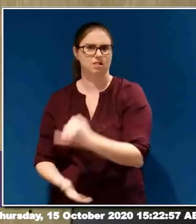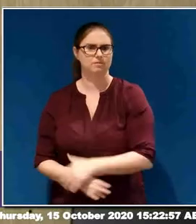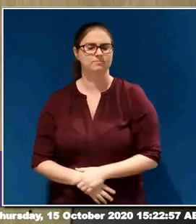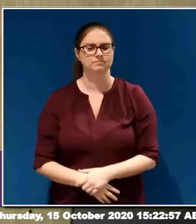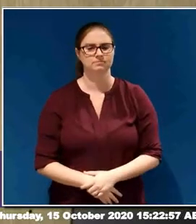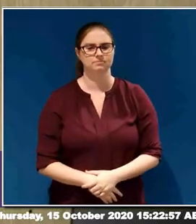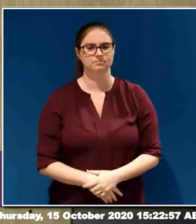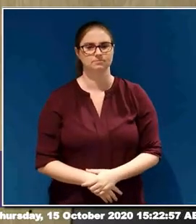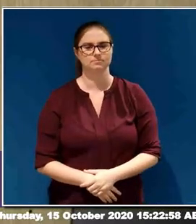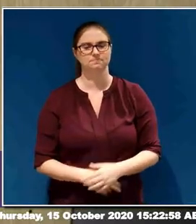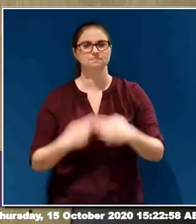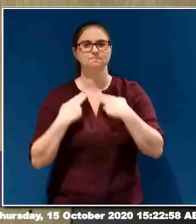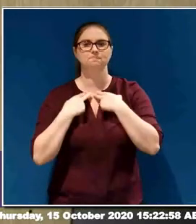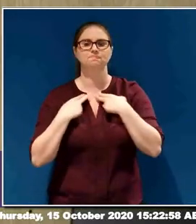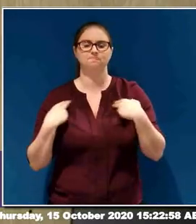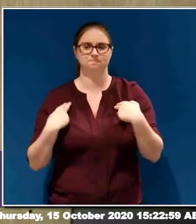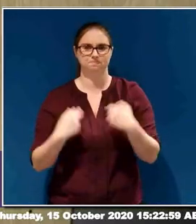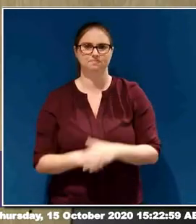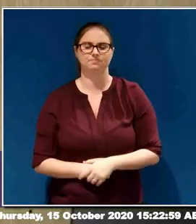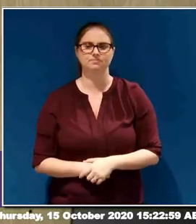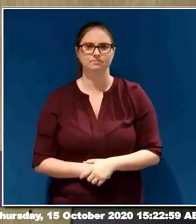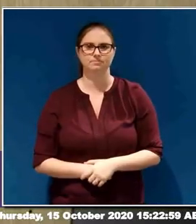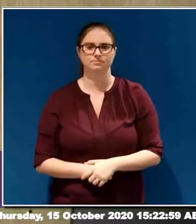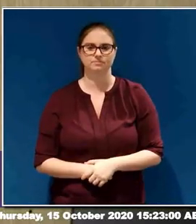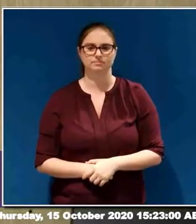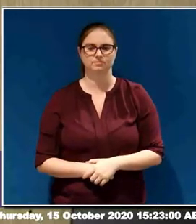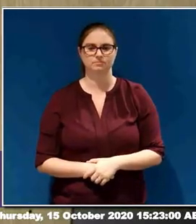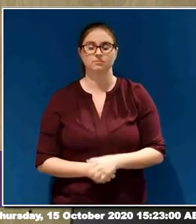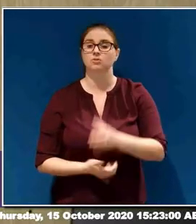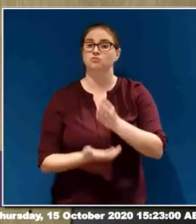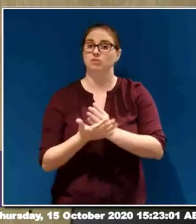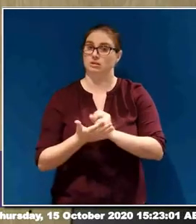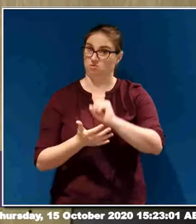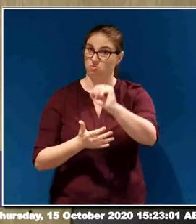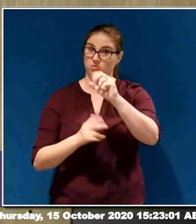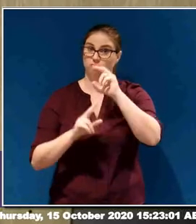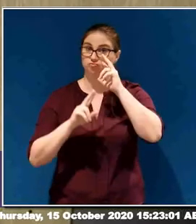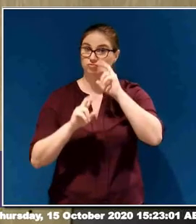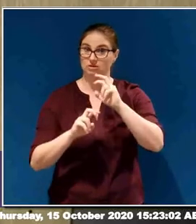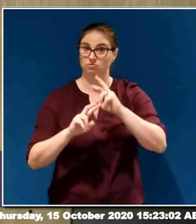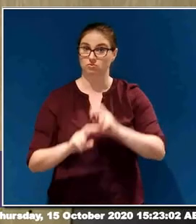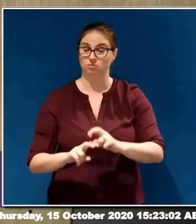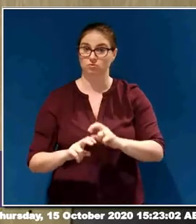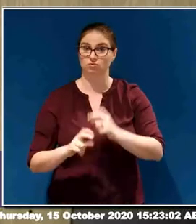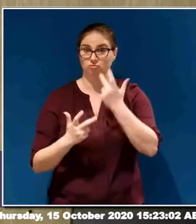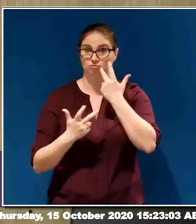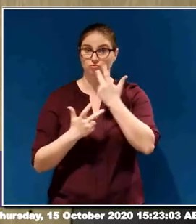indicates to you, a correlation as between non-provision of adjustments and exclusions? 100 per cent.